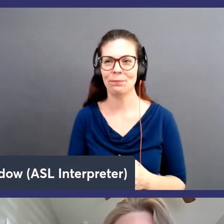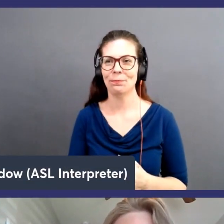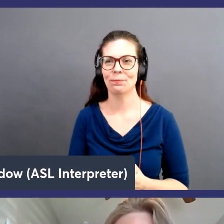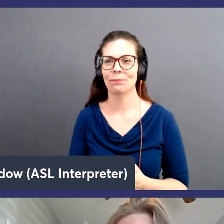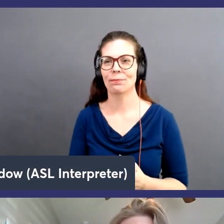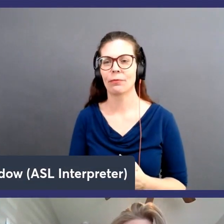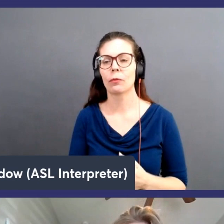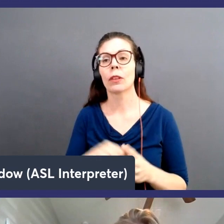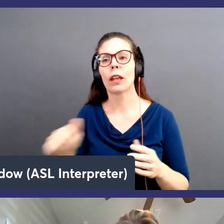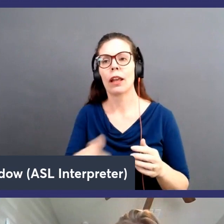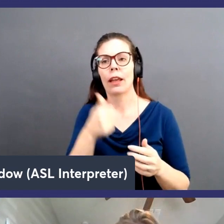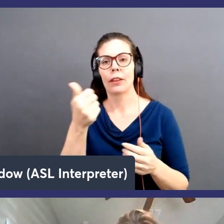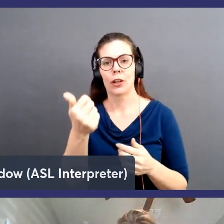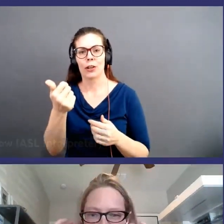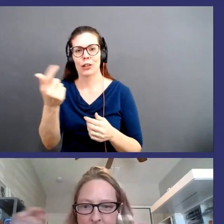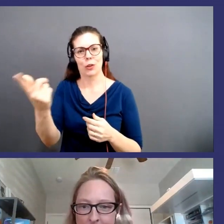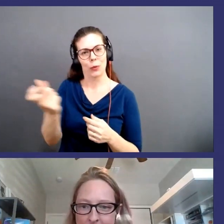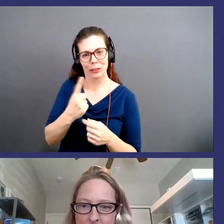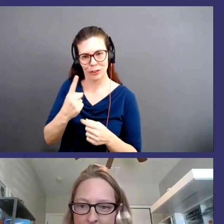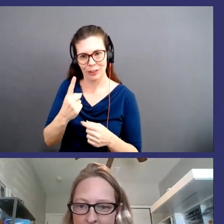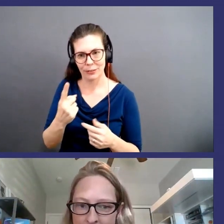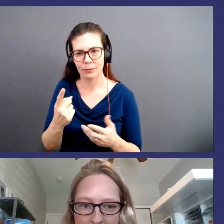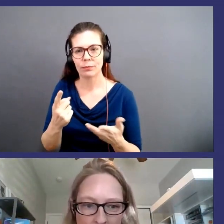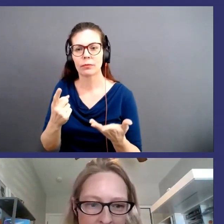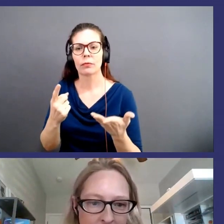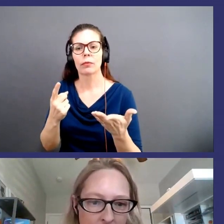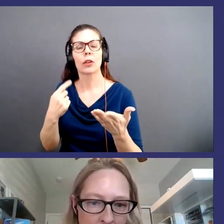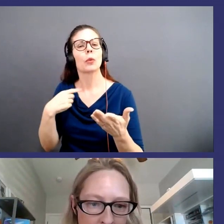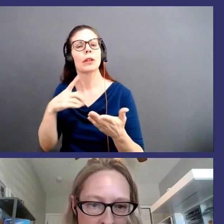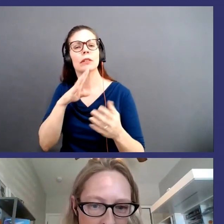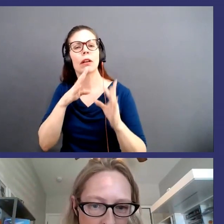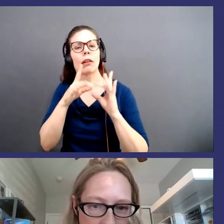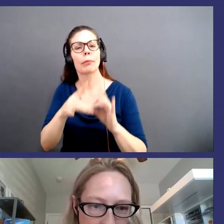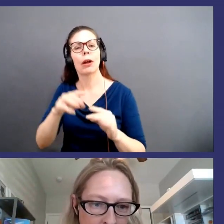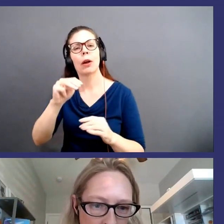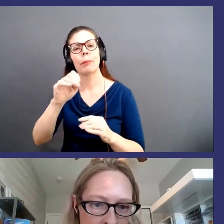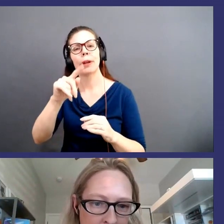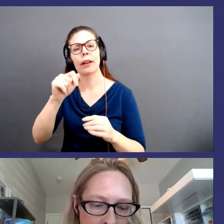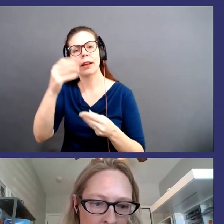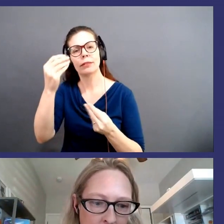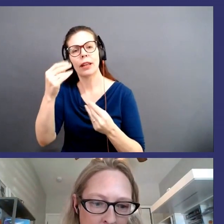Another question that came through is, you know, we talked about the metadata backup, the content.